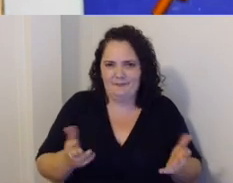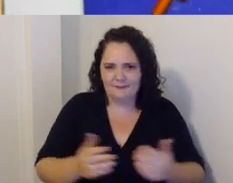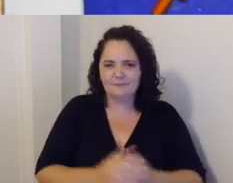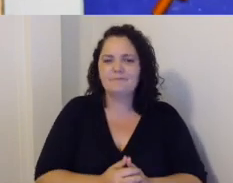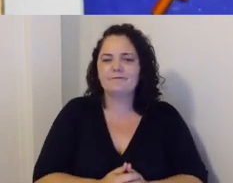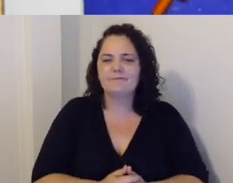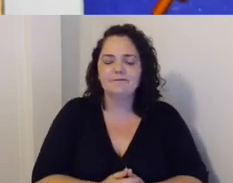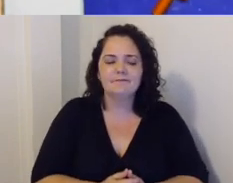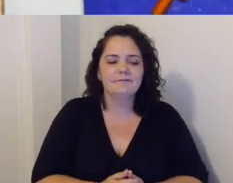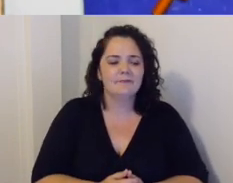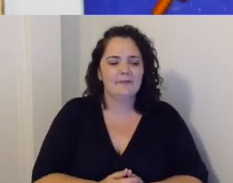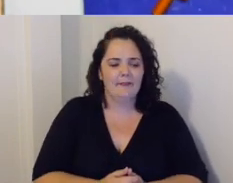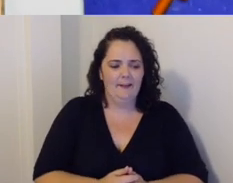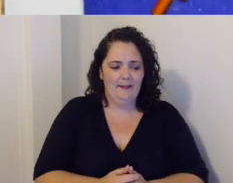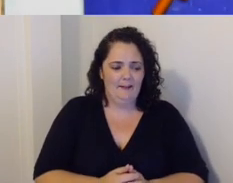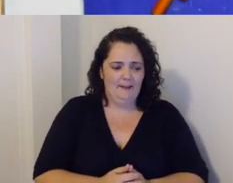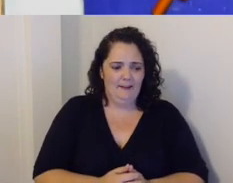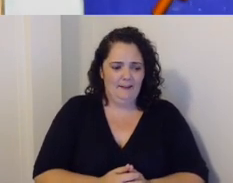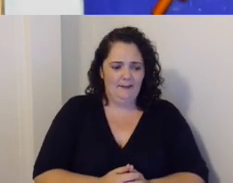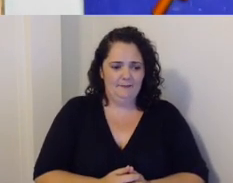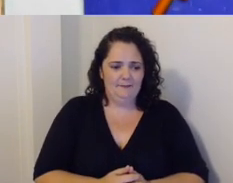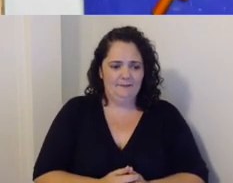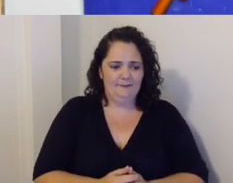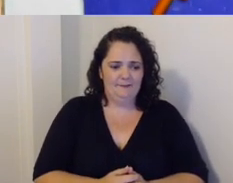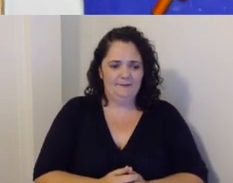all that you're going to do is put that dry ground down onto your piece of paper